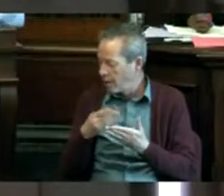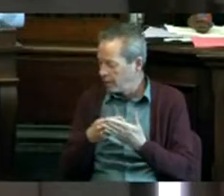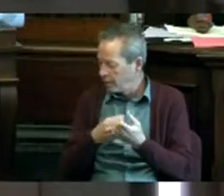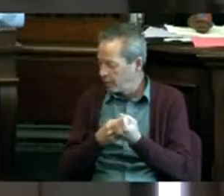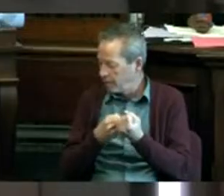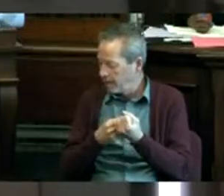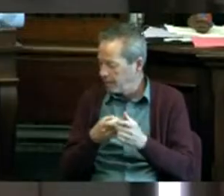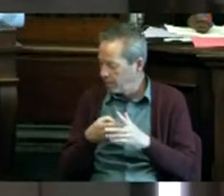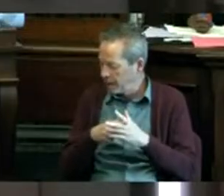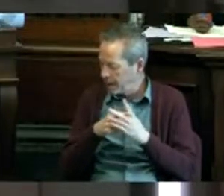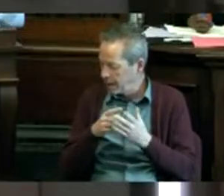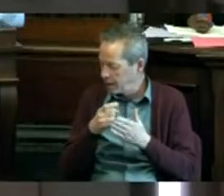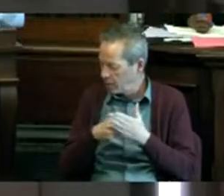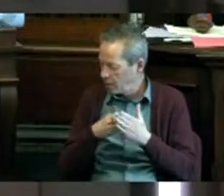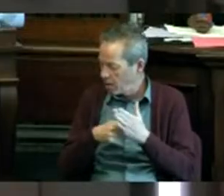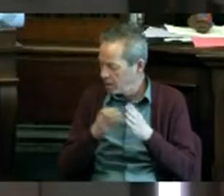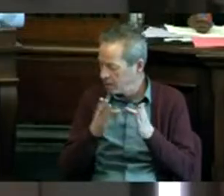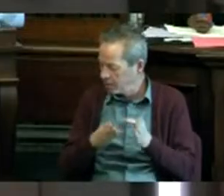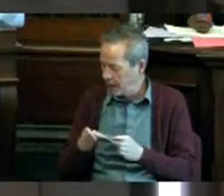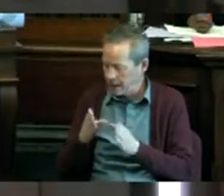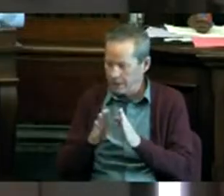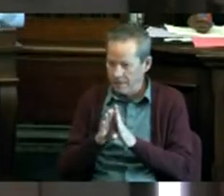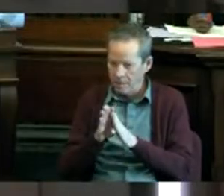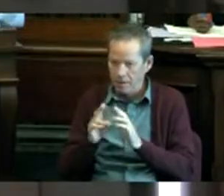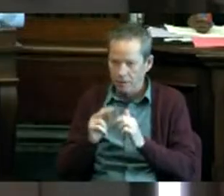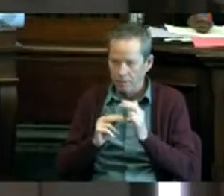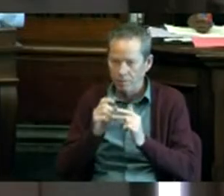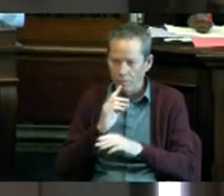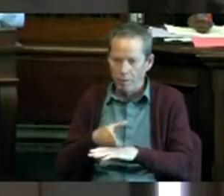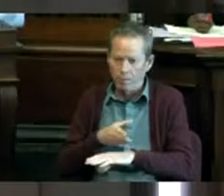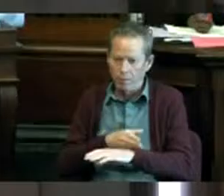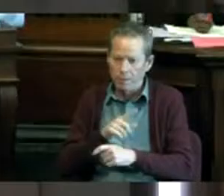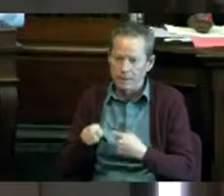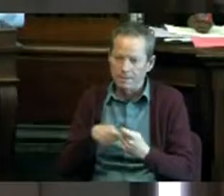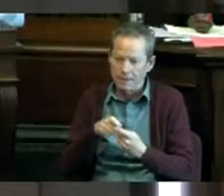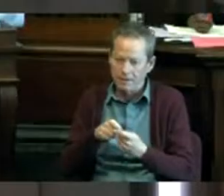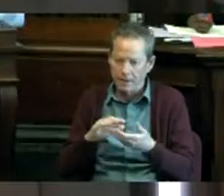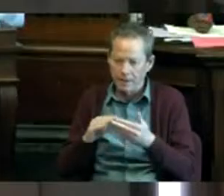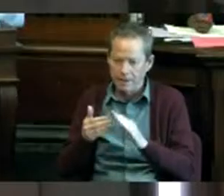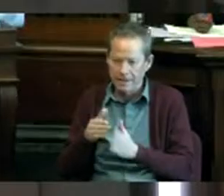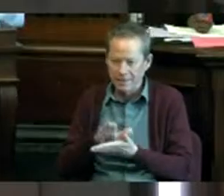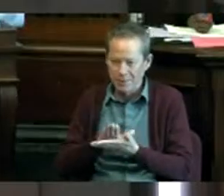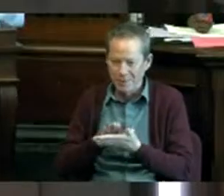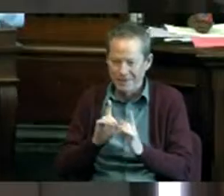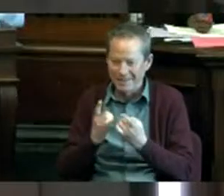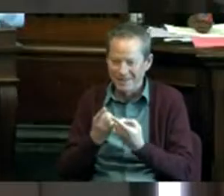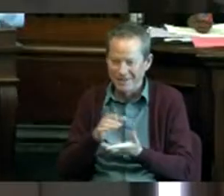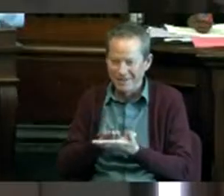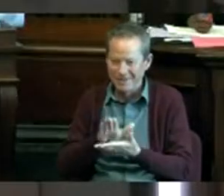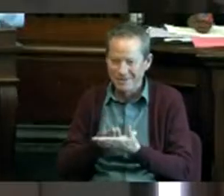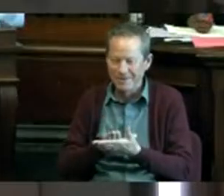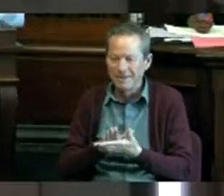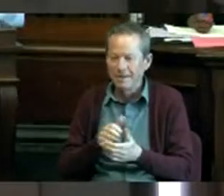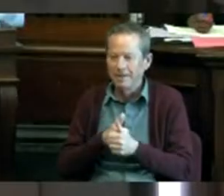$55 million bonds and bond anticipation notes of said city to provide financing for certain preliminary costs of planning,